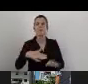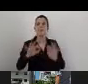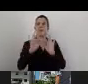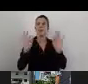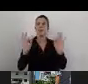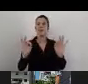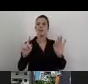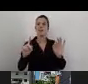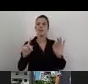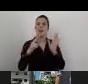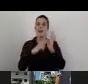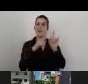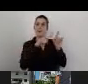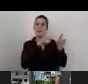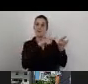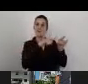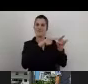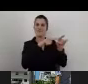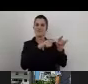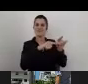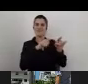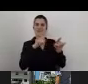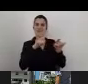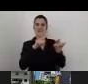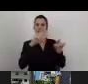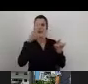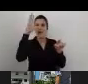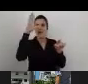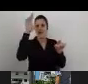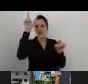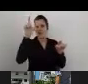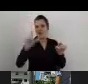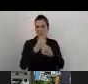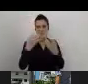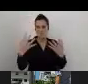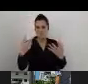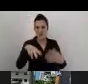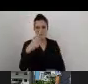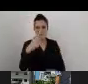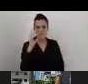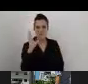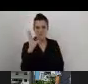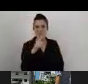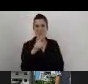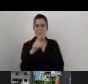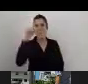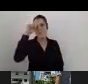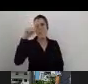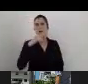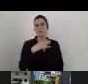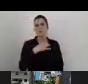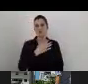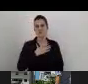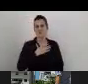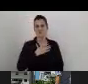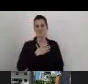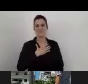this beautiful person you can see is my dear dad, Razi, his name.